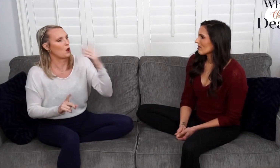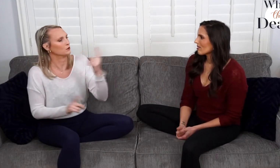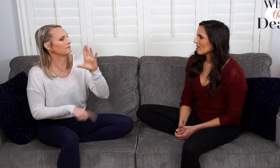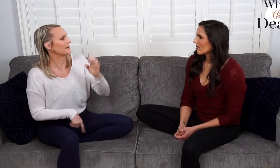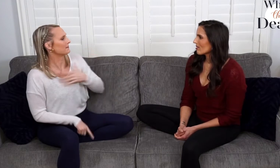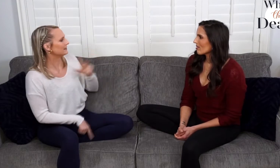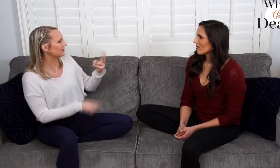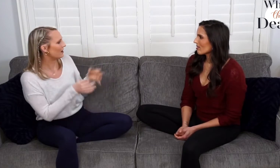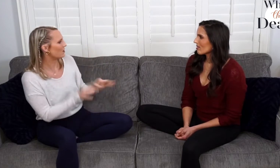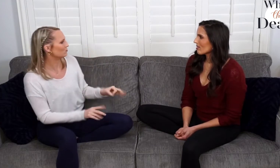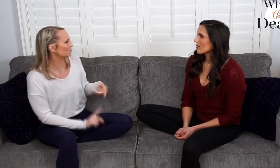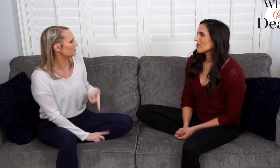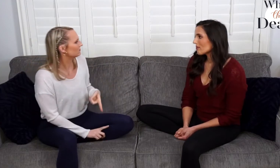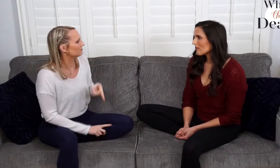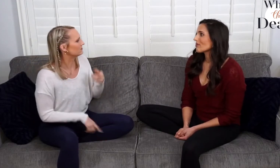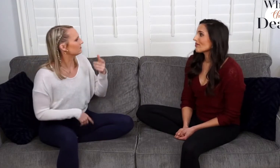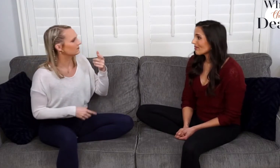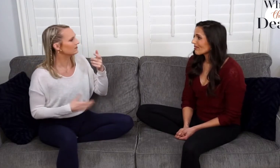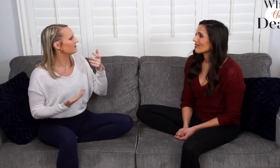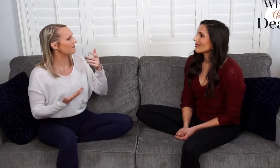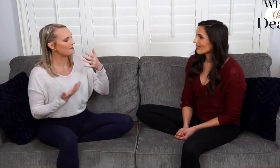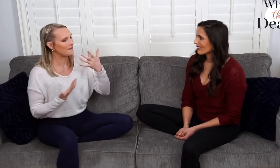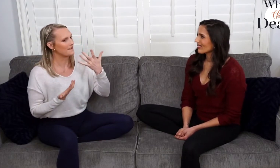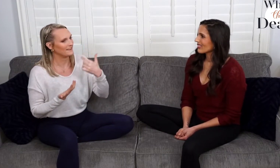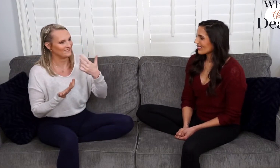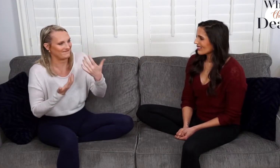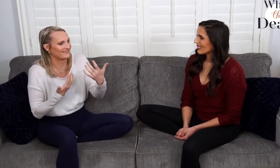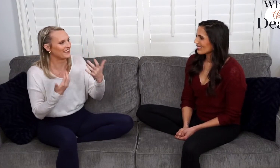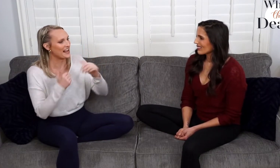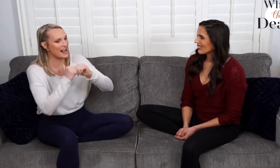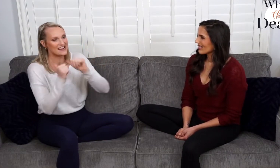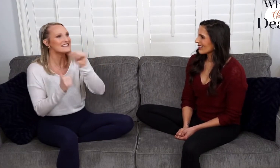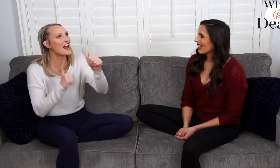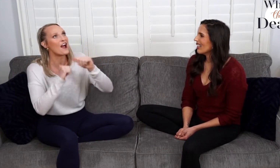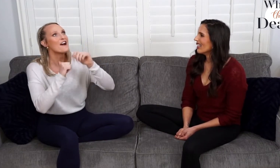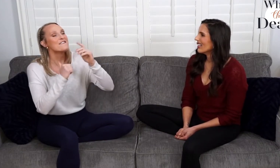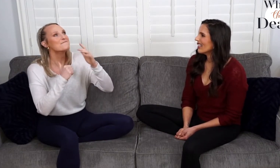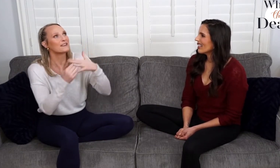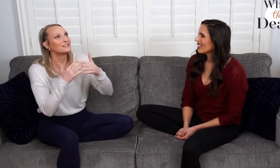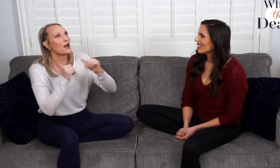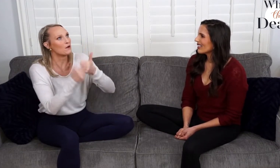always be my second language. And no matter how